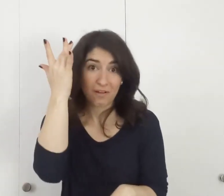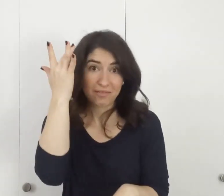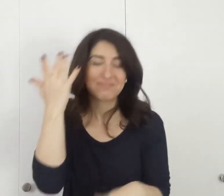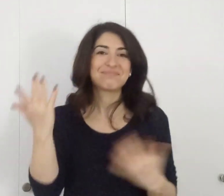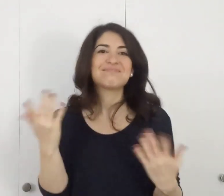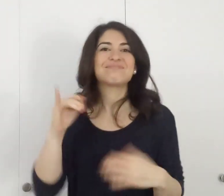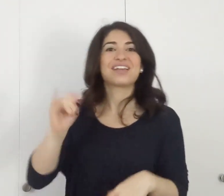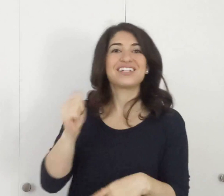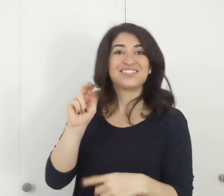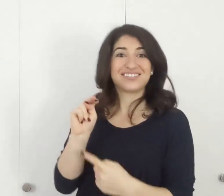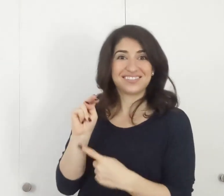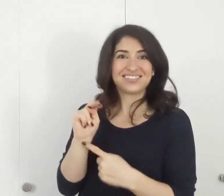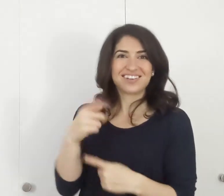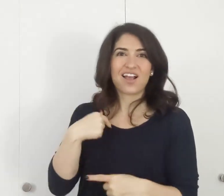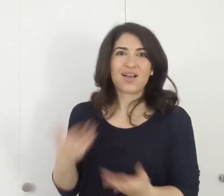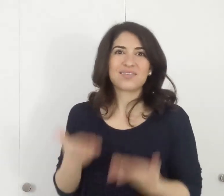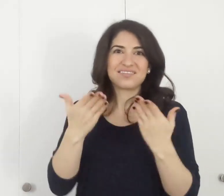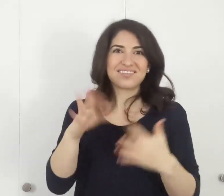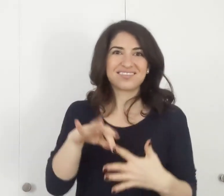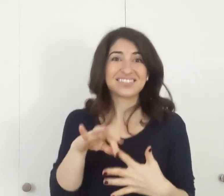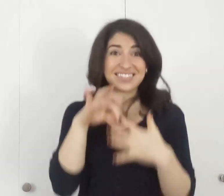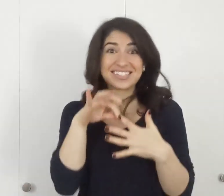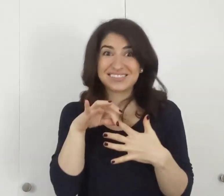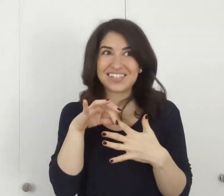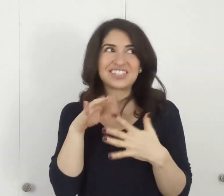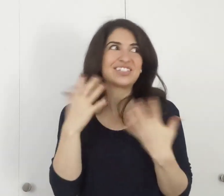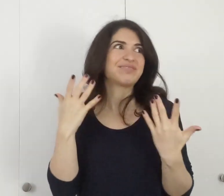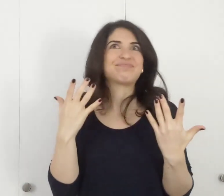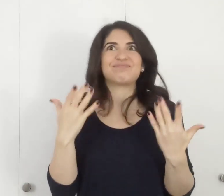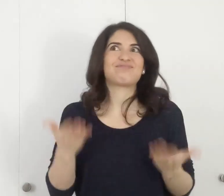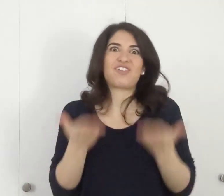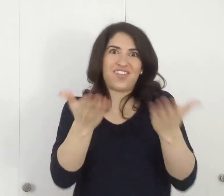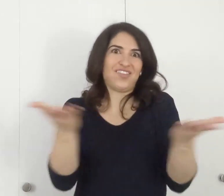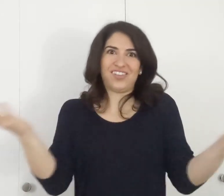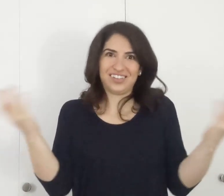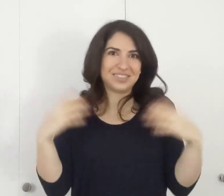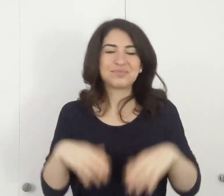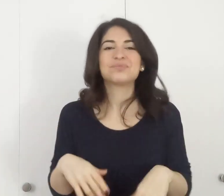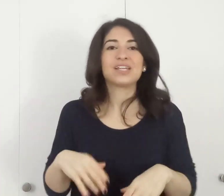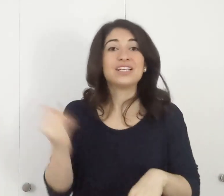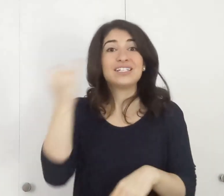Why? Because in January, I'm offering something special!